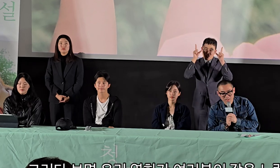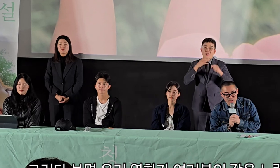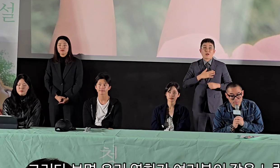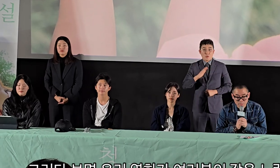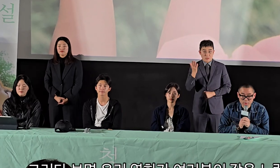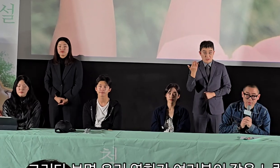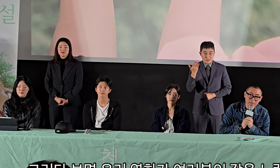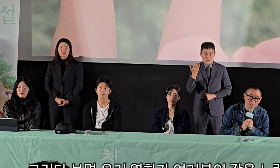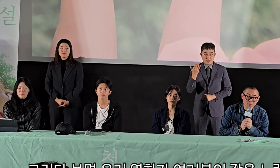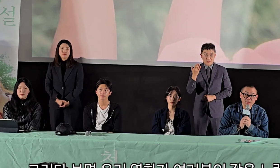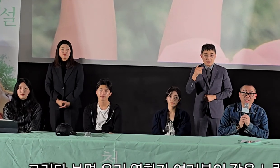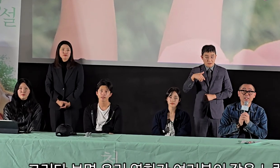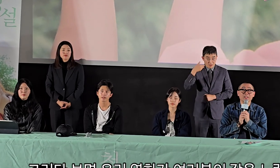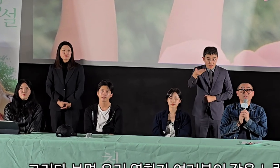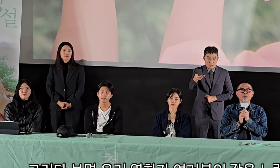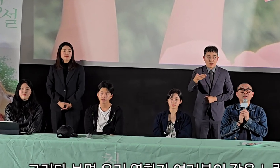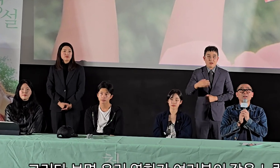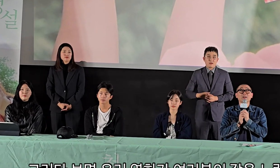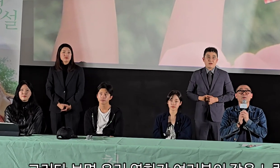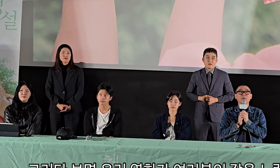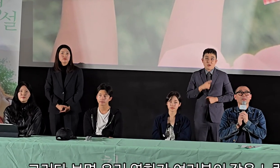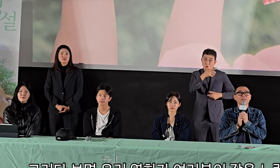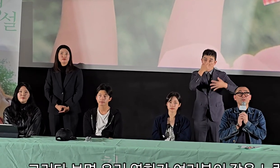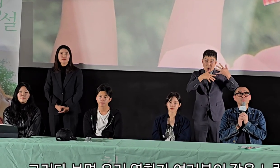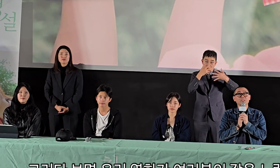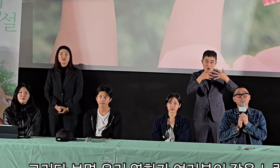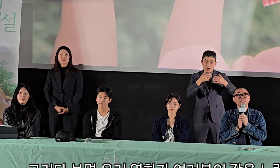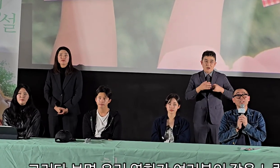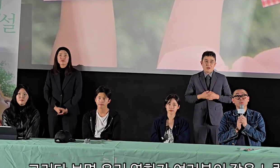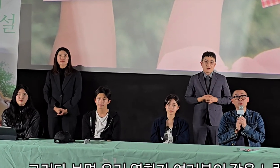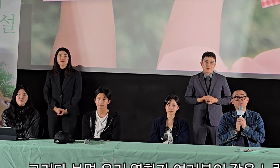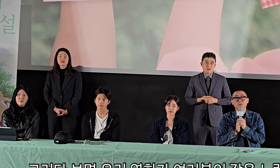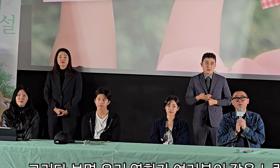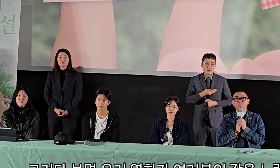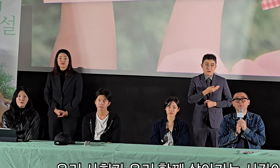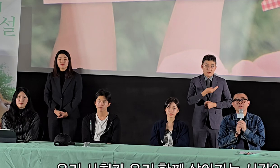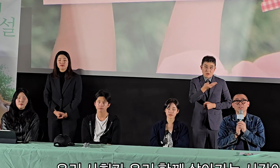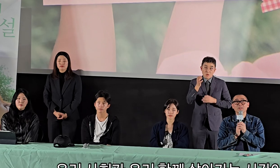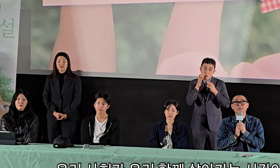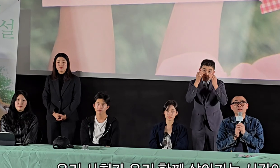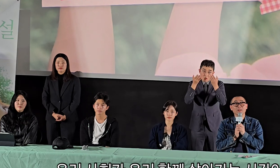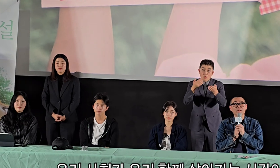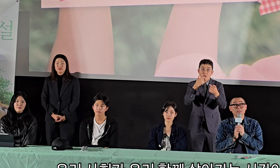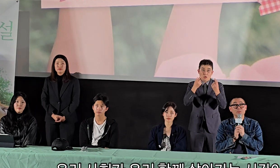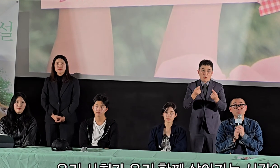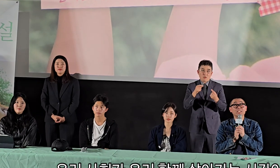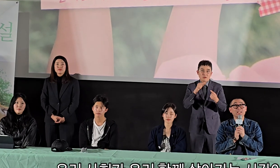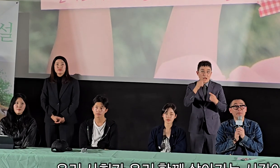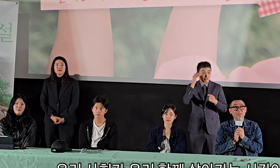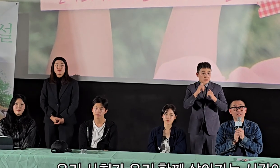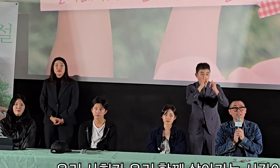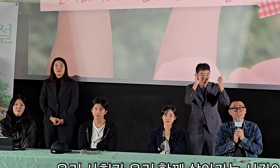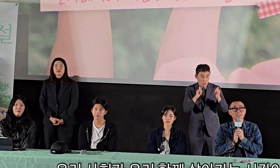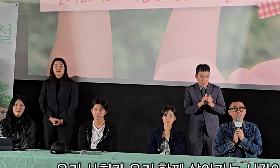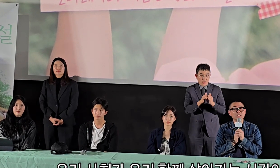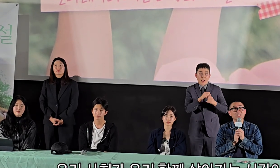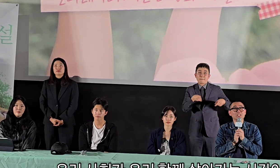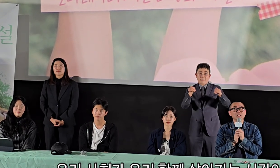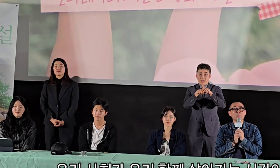and I believe that our movies will be able to improve